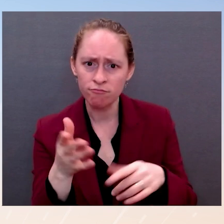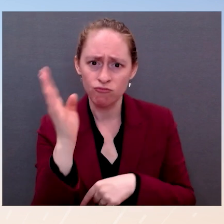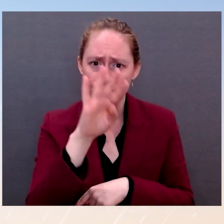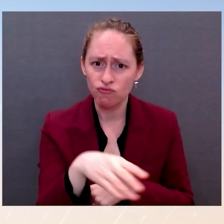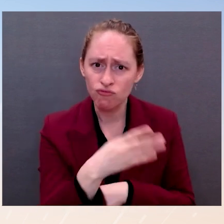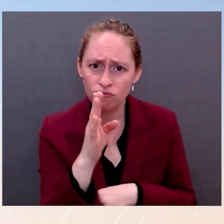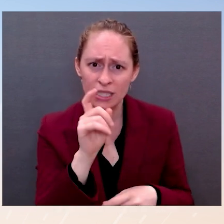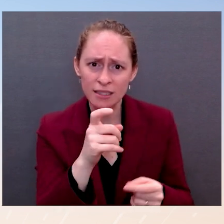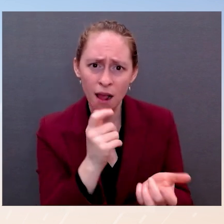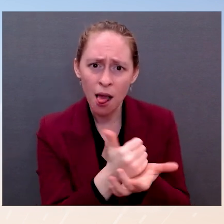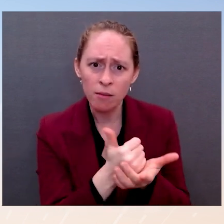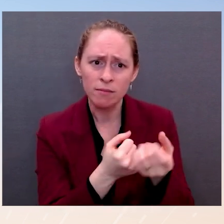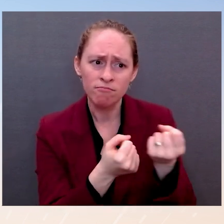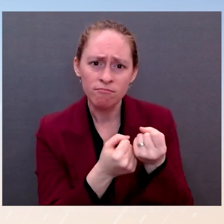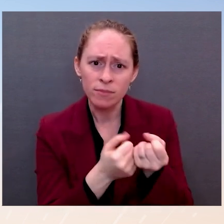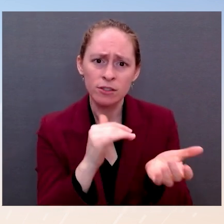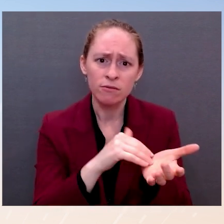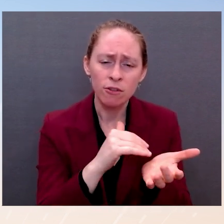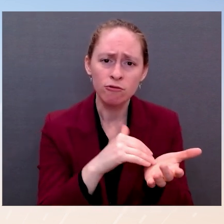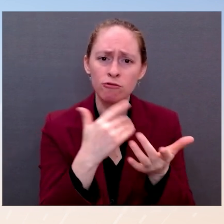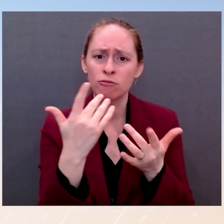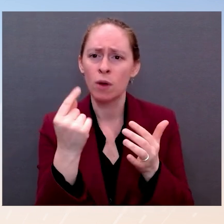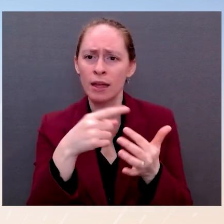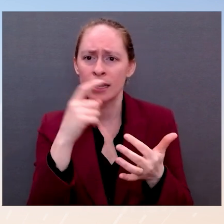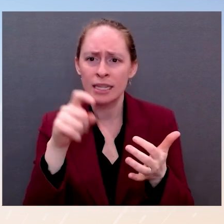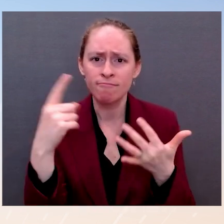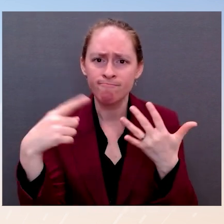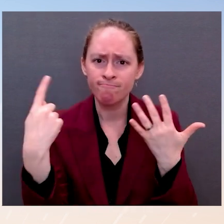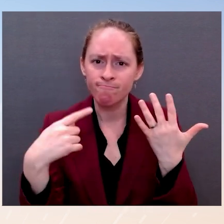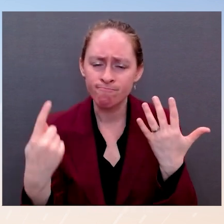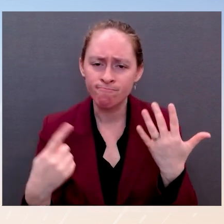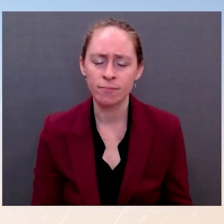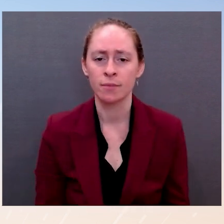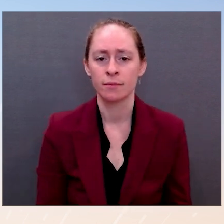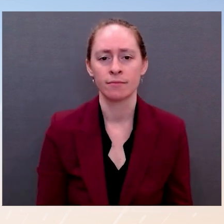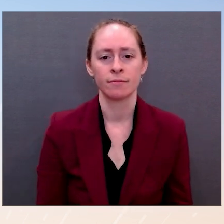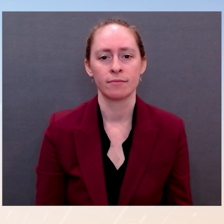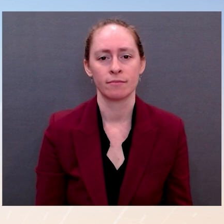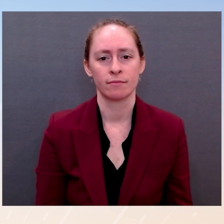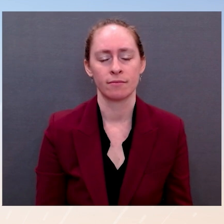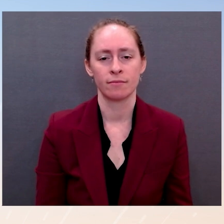24-7 better coordinating care and we'll be continuing to increase